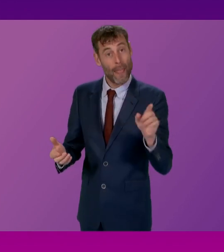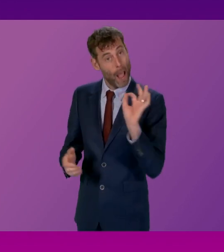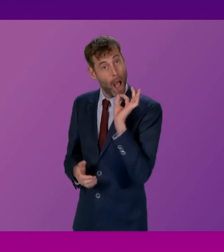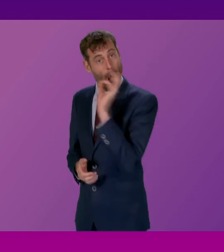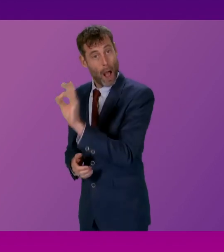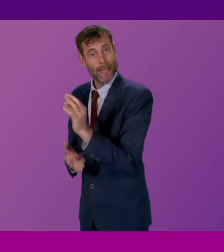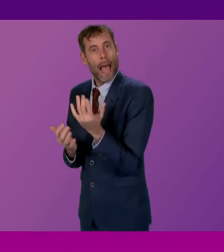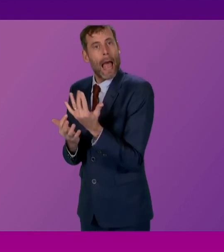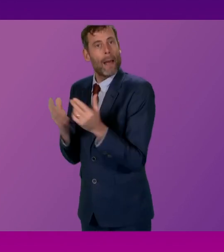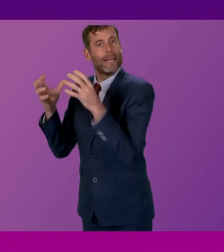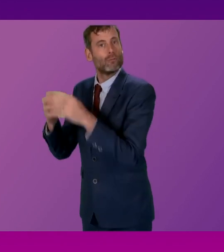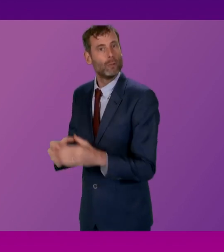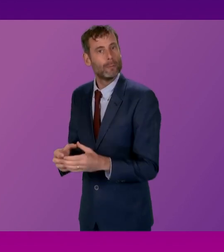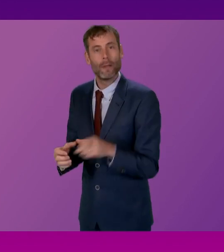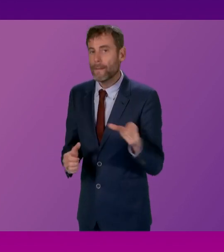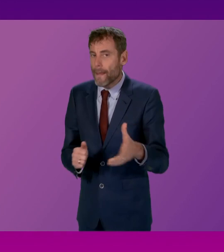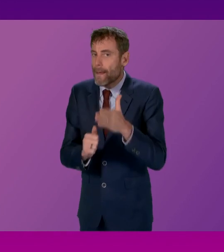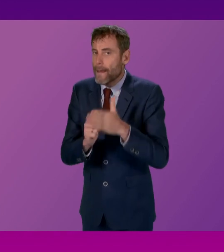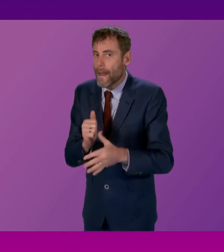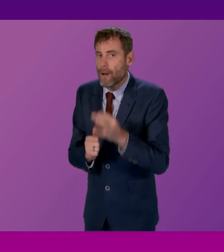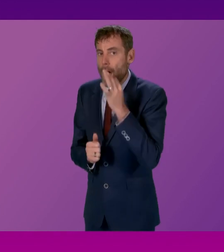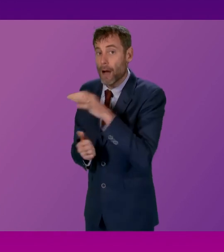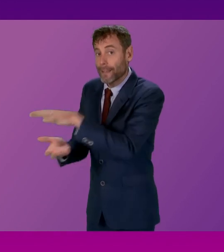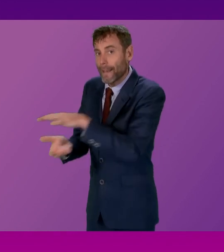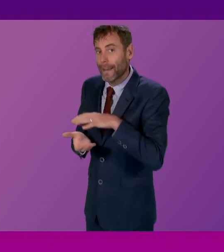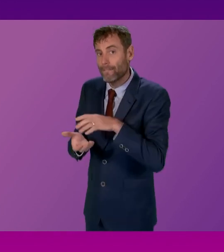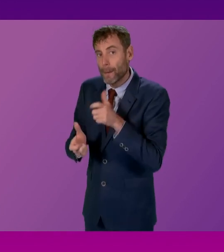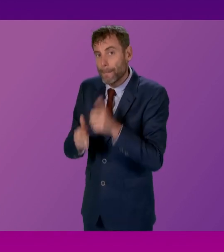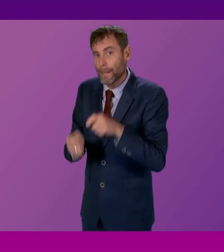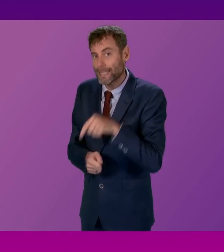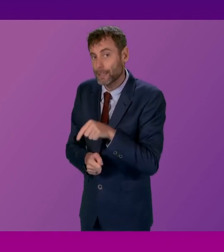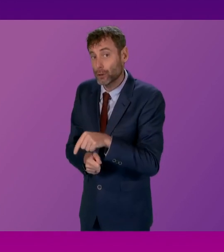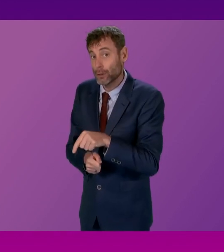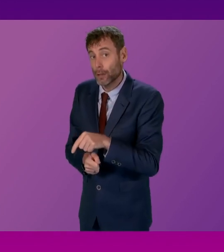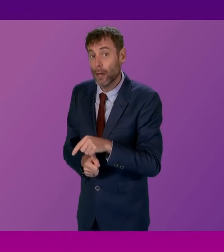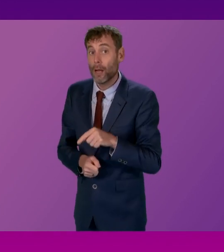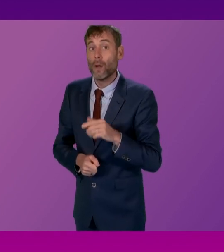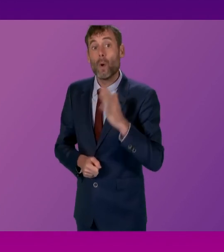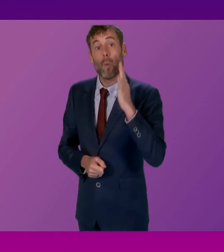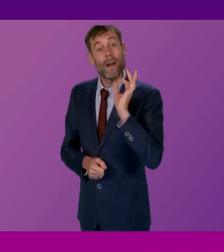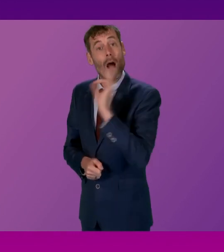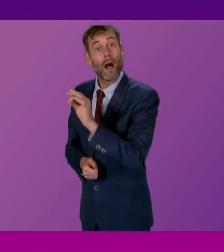The messages were asked for in September, just a matter of weeks ago.